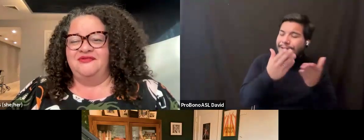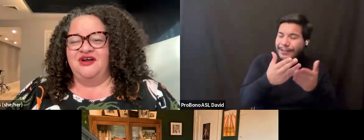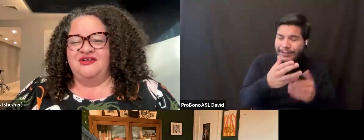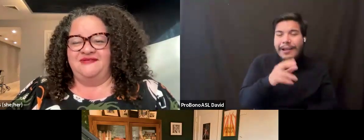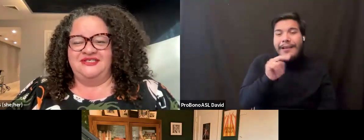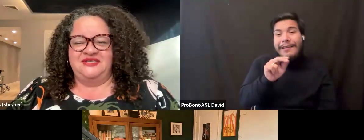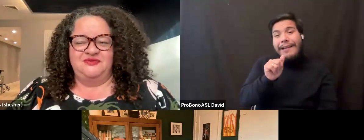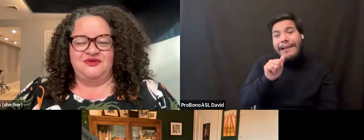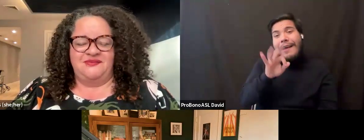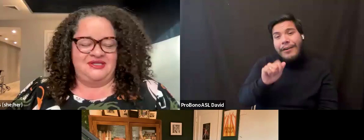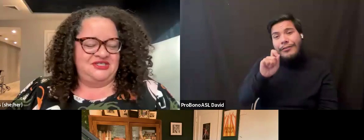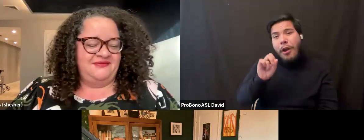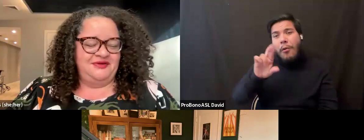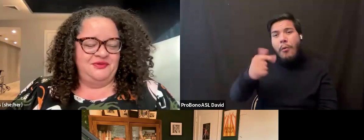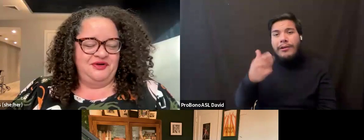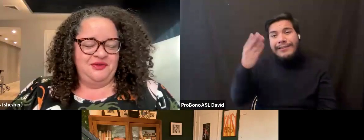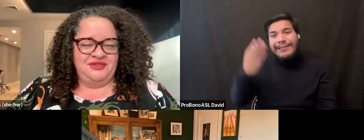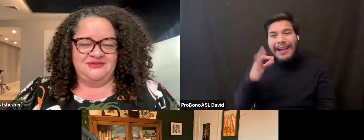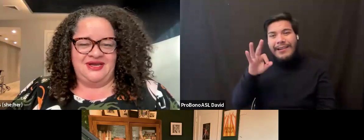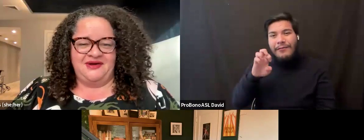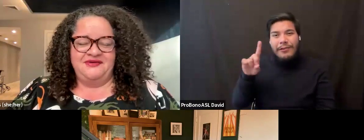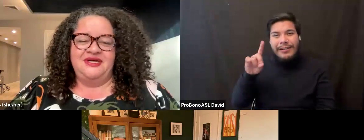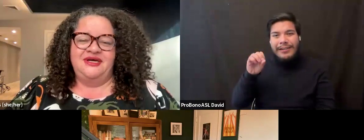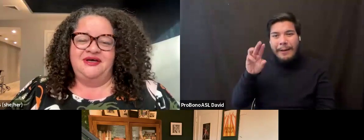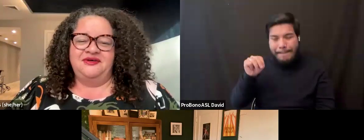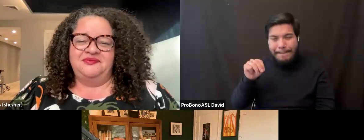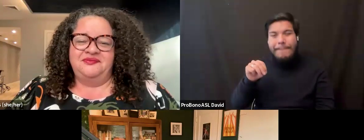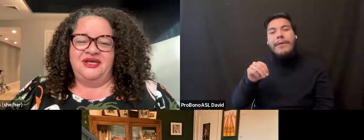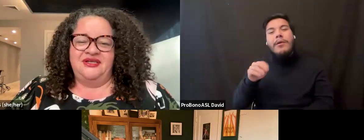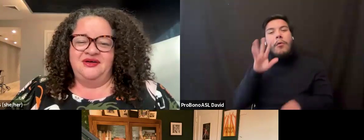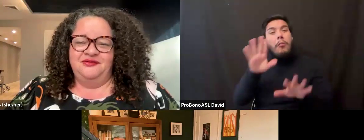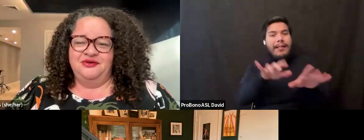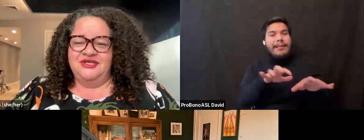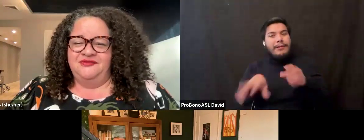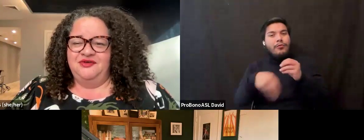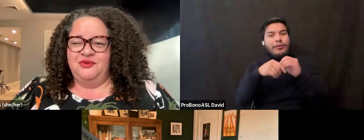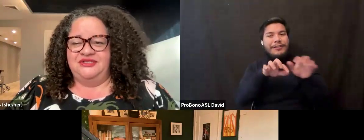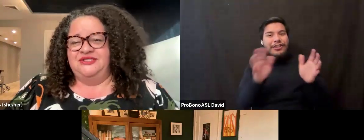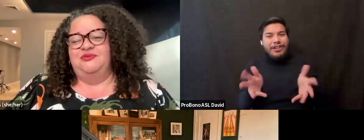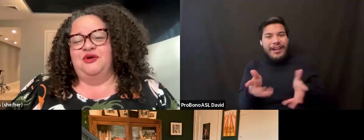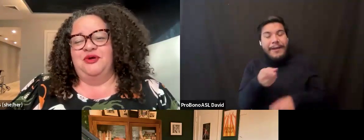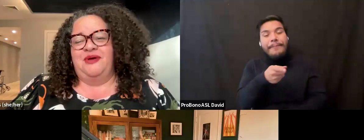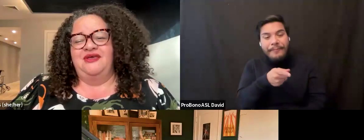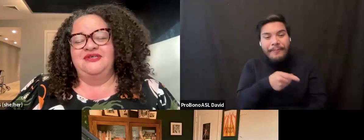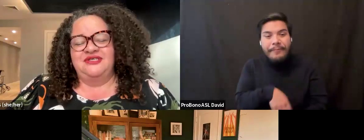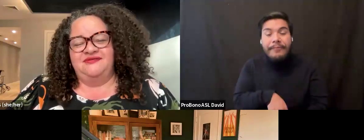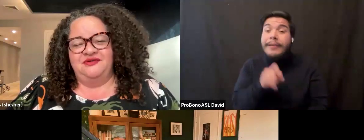One of our NAAFA team will drop it in the chat for you if you're here with us right now. And of course, if you want to support our work by giving to NAAFA,